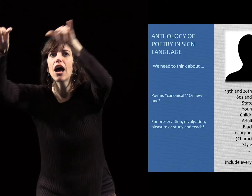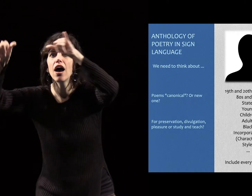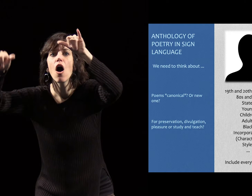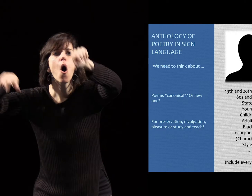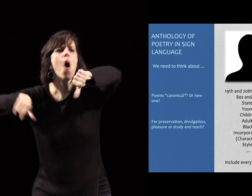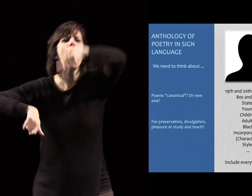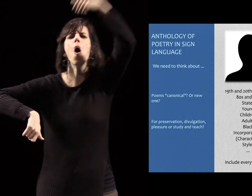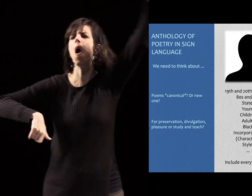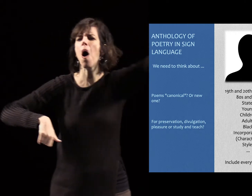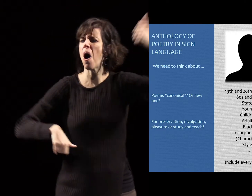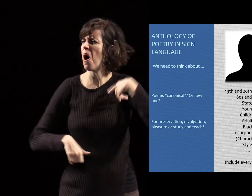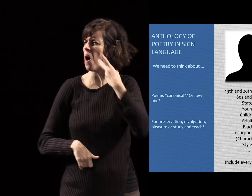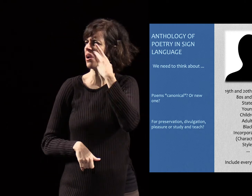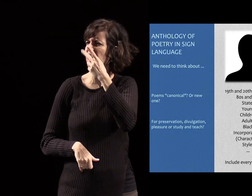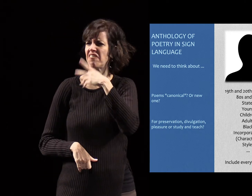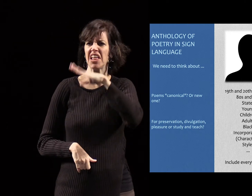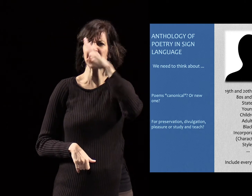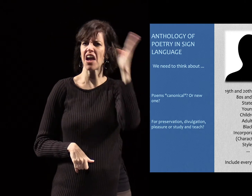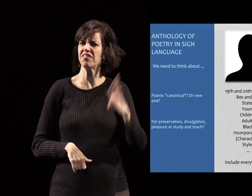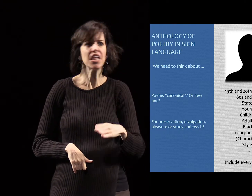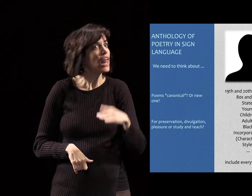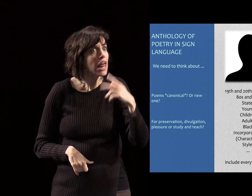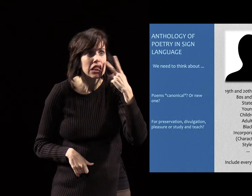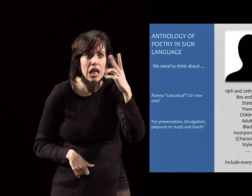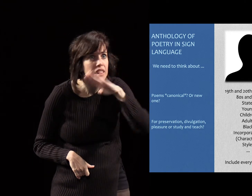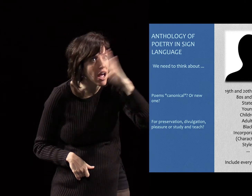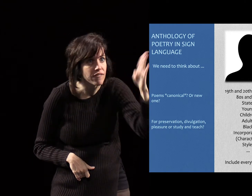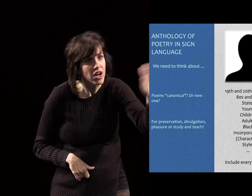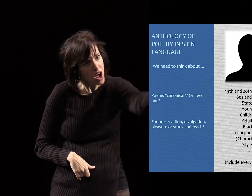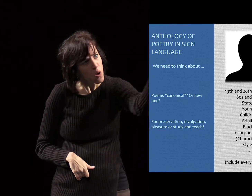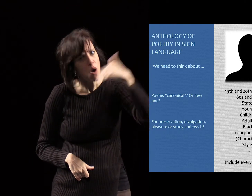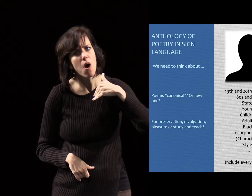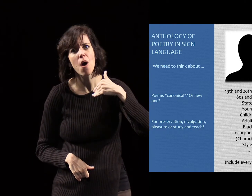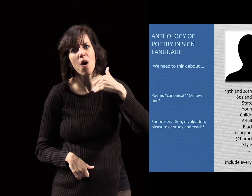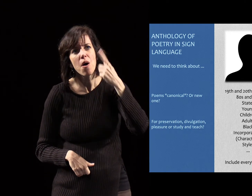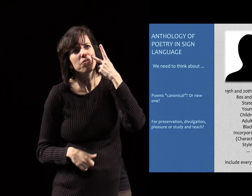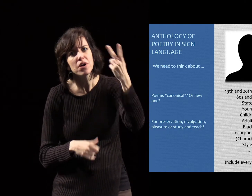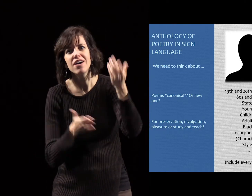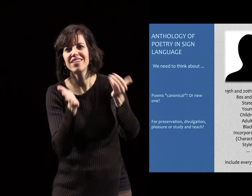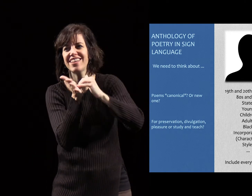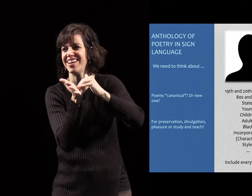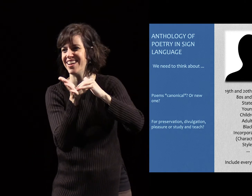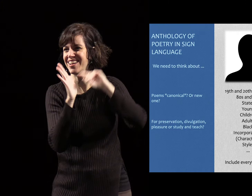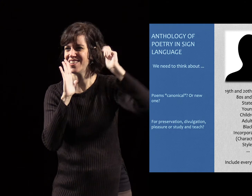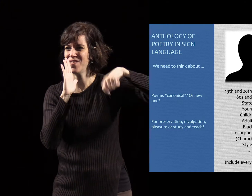And then we get that universal sense. And then other people, if they never thought of it that way,